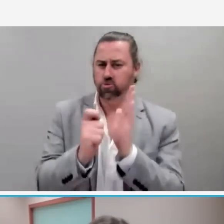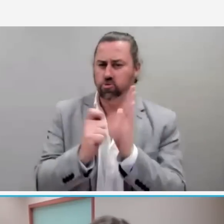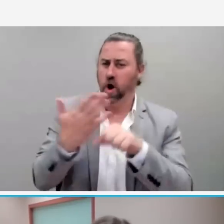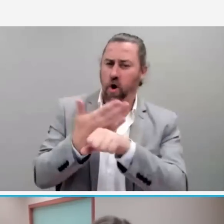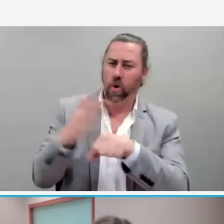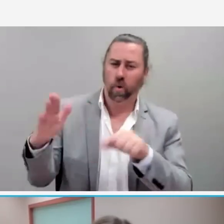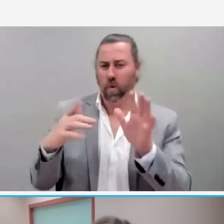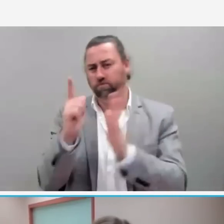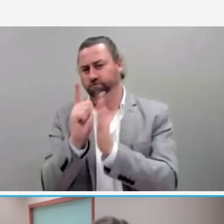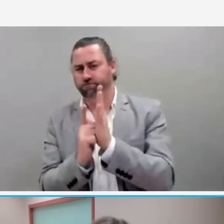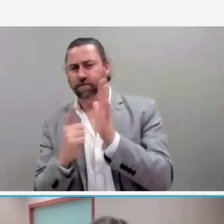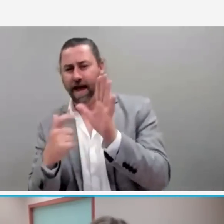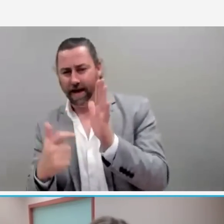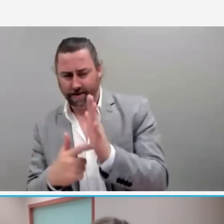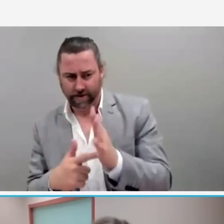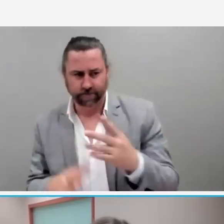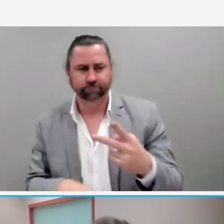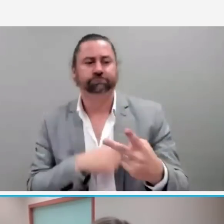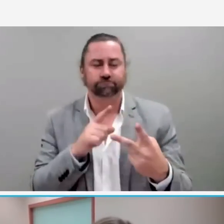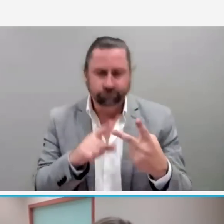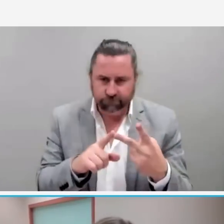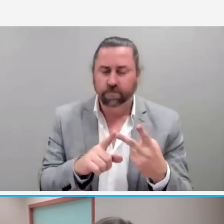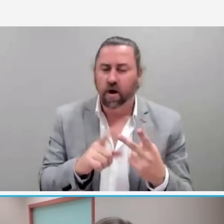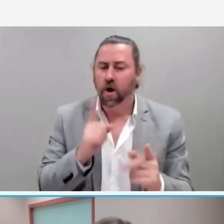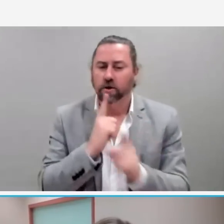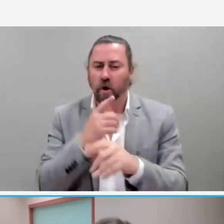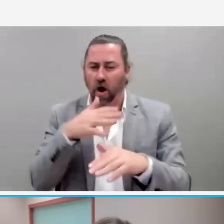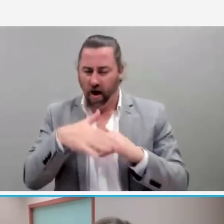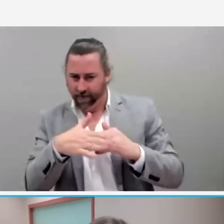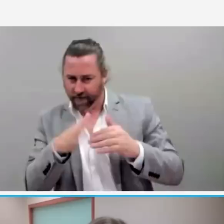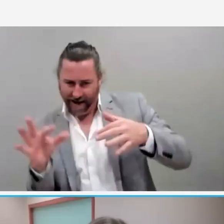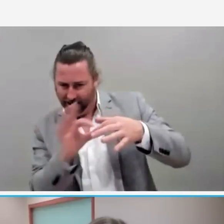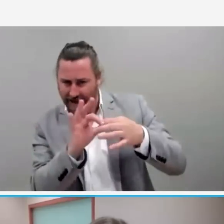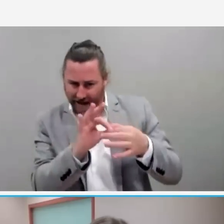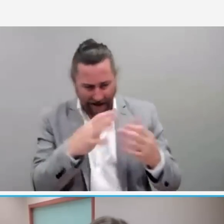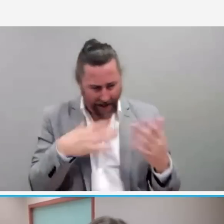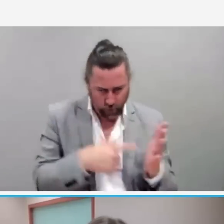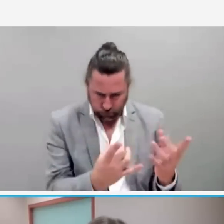some of the foundational issues that we're working on in relation to the new Act, our progress state on